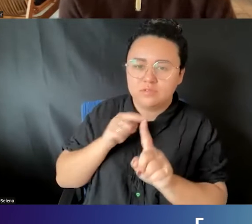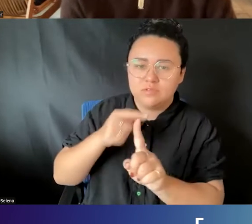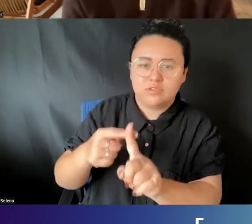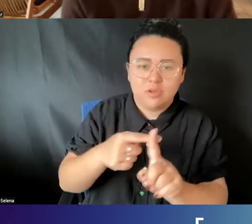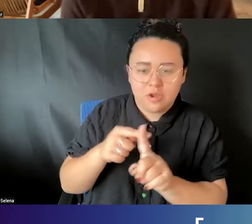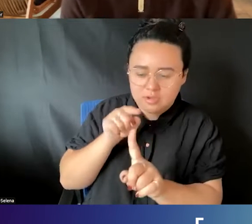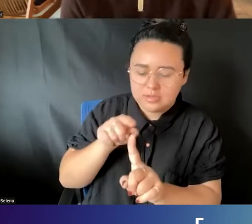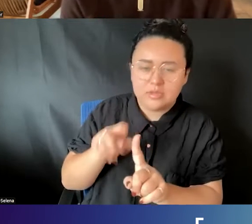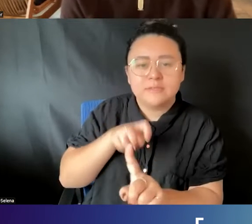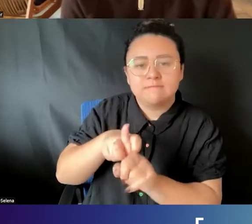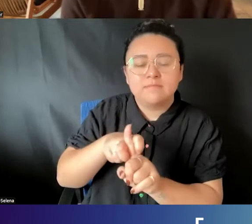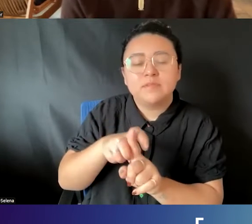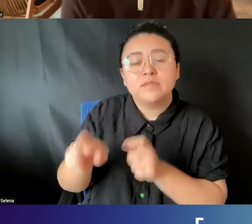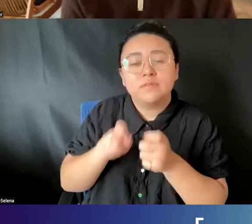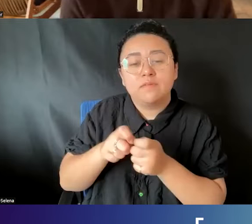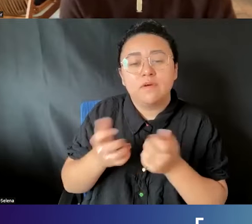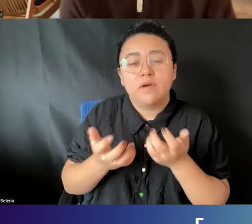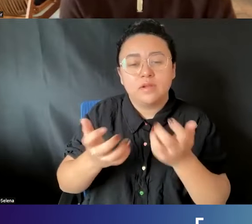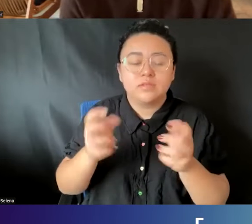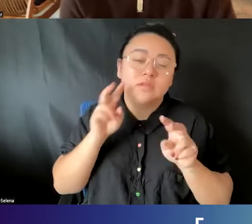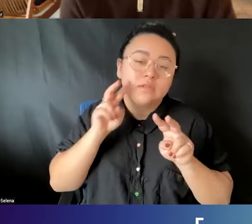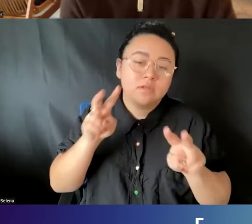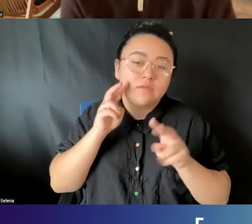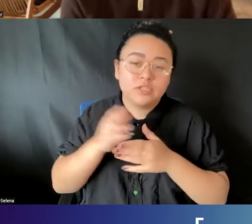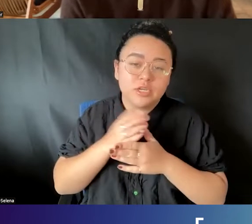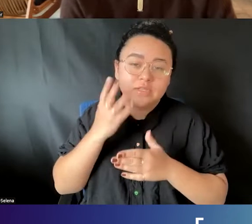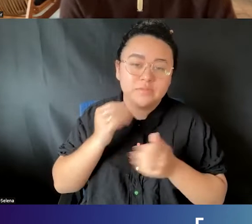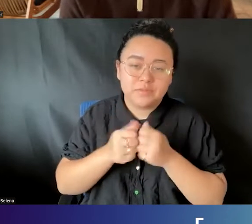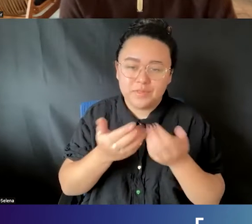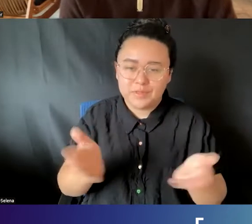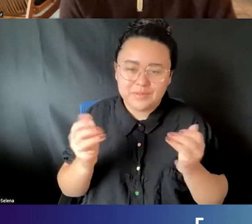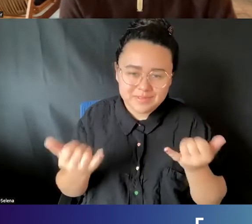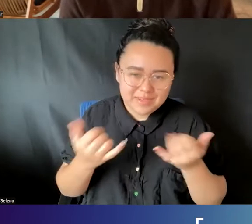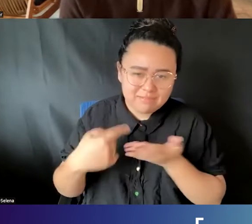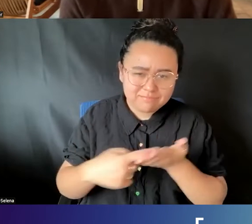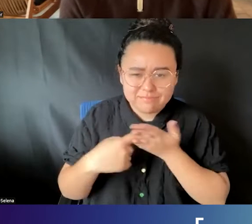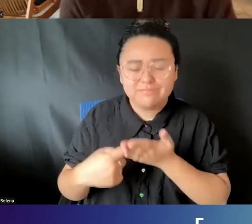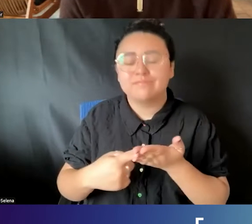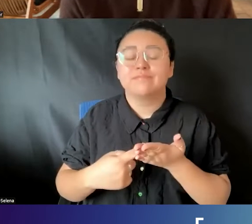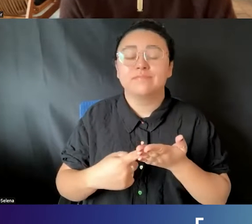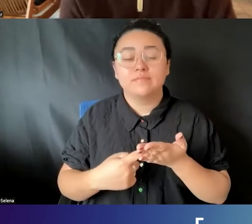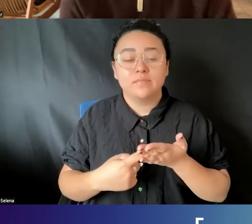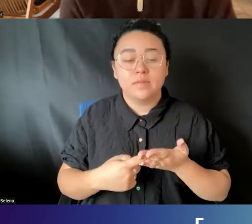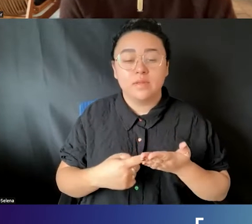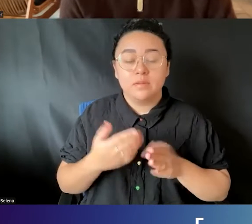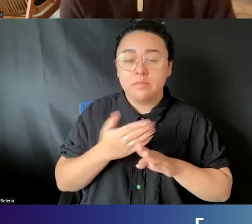looking forward to to sharing experiences with you all today and, and just before I pass it to Steve, I'm